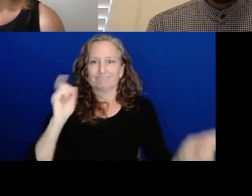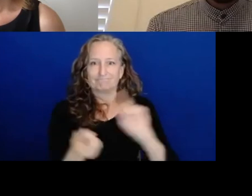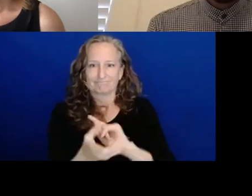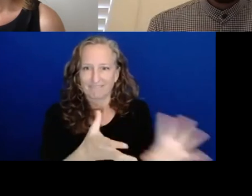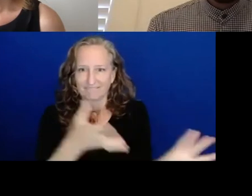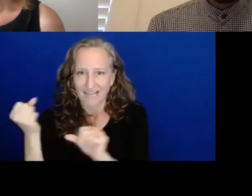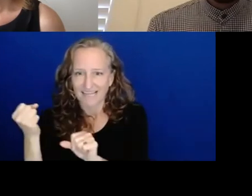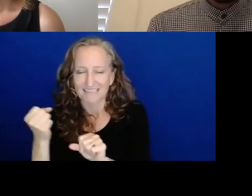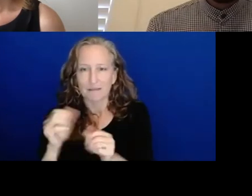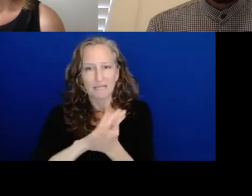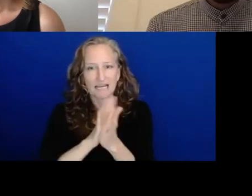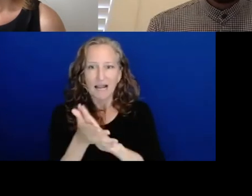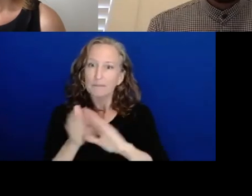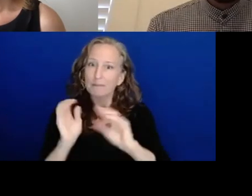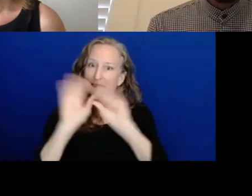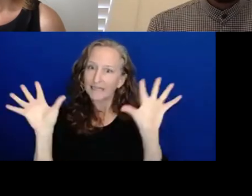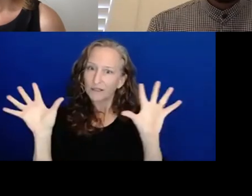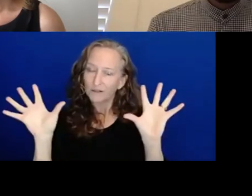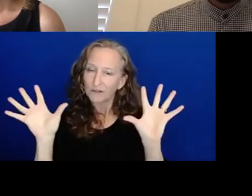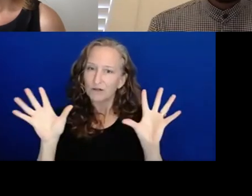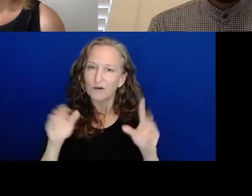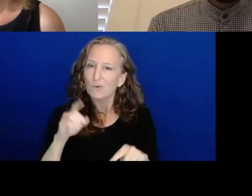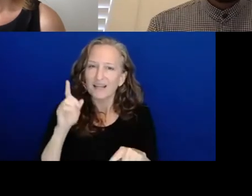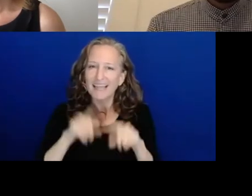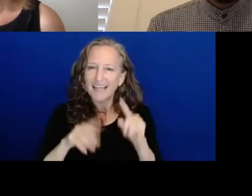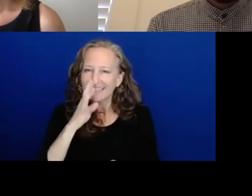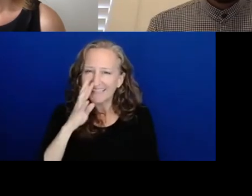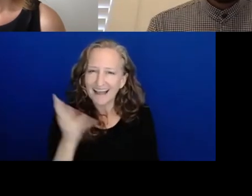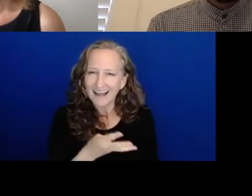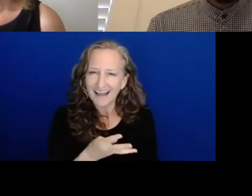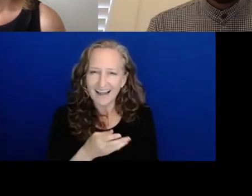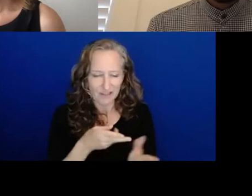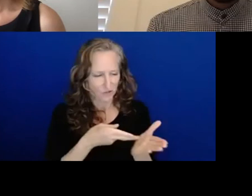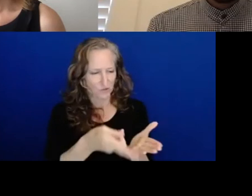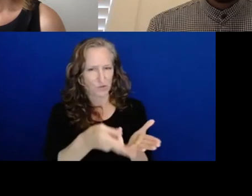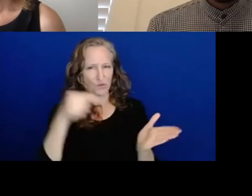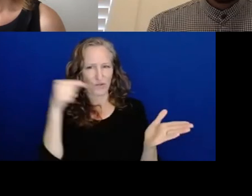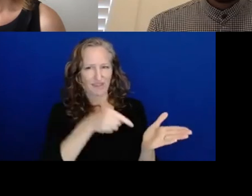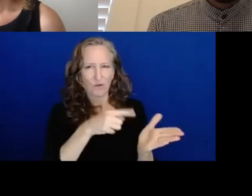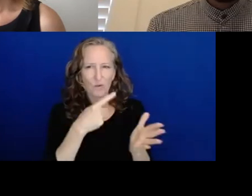clarity and the undeniability of what we're seeing, I'm hoping people are seeing. And